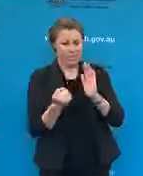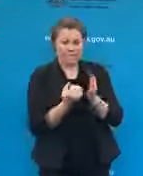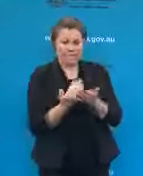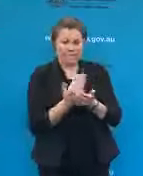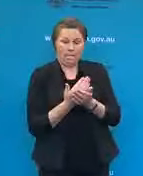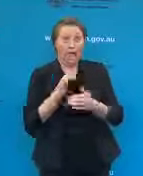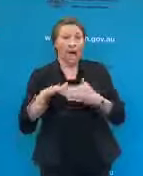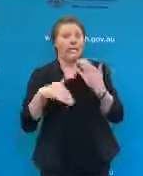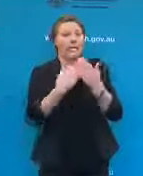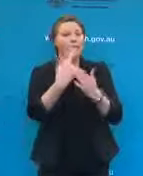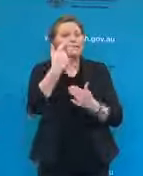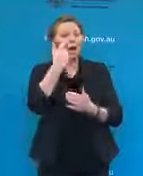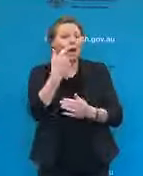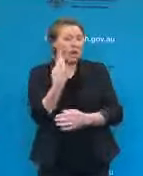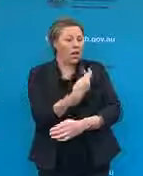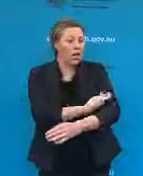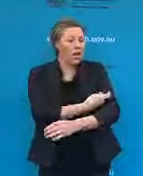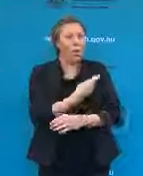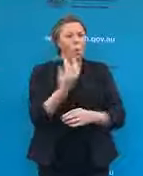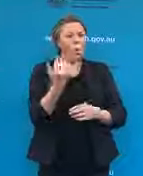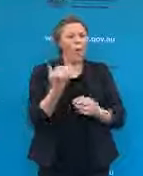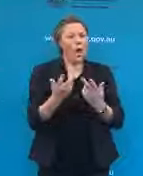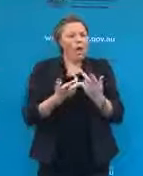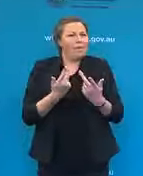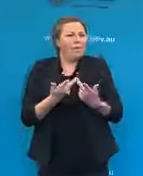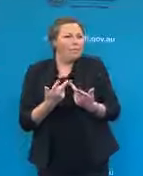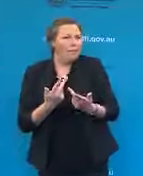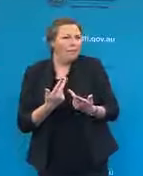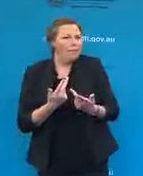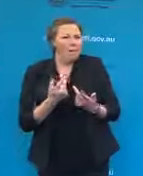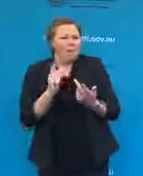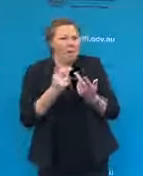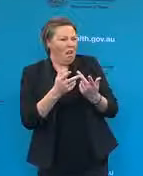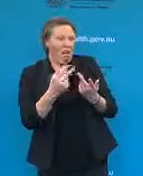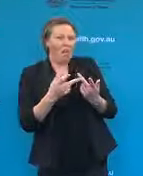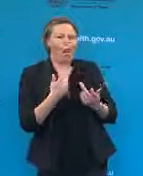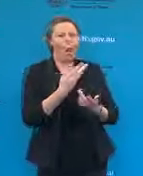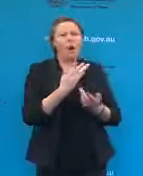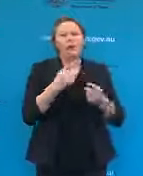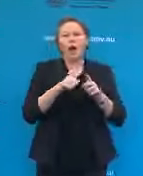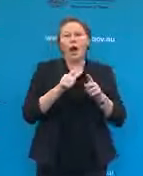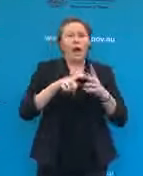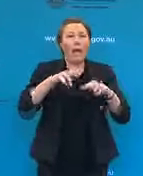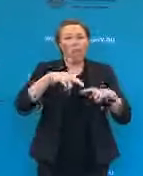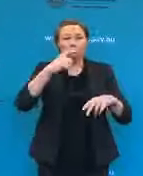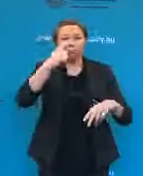So, an effective treatment would be for severe disease. We know that the great